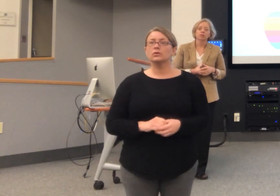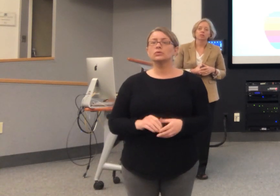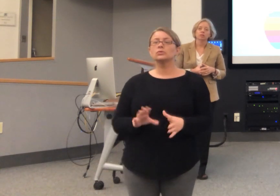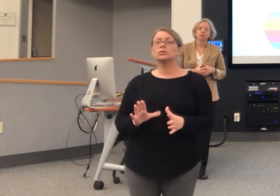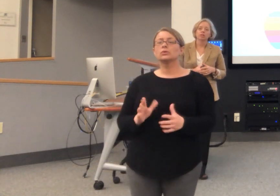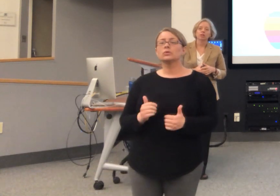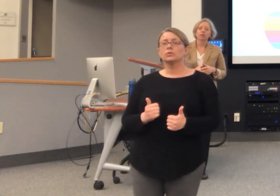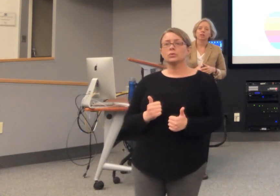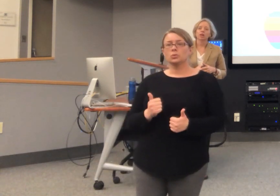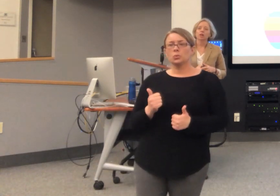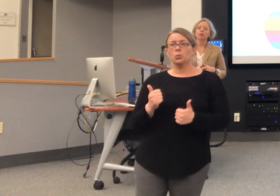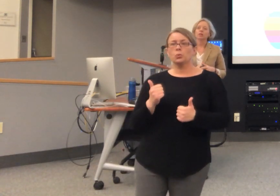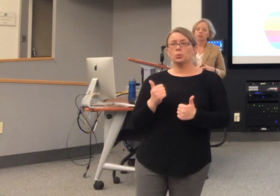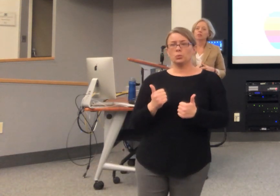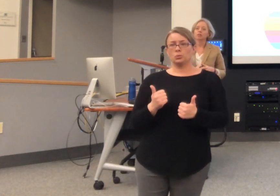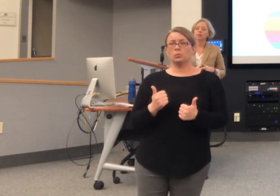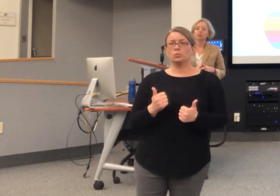[Woman] So what comes up more often?